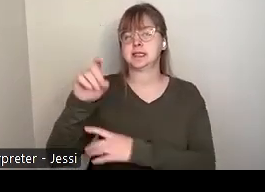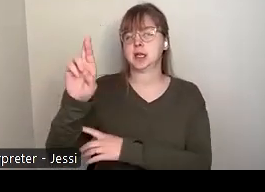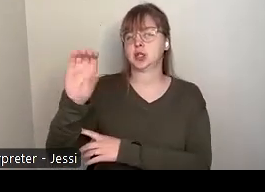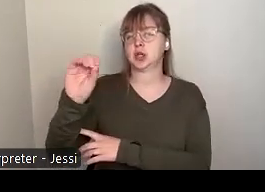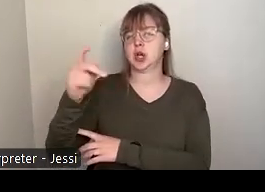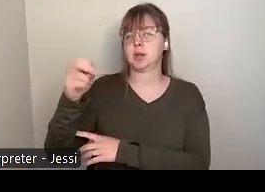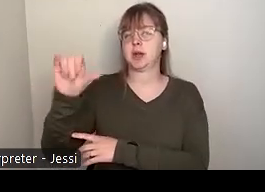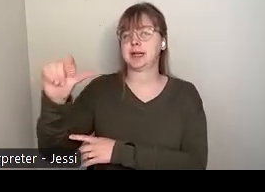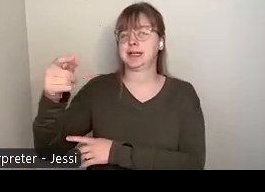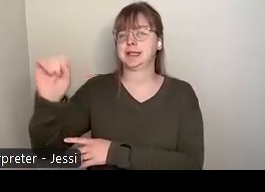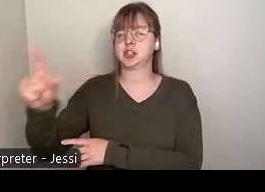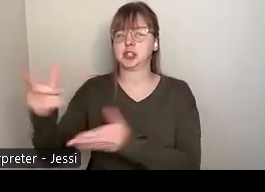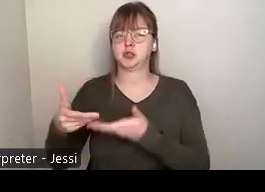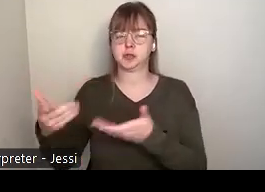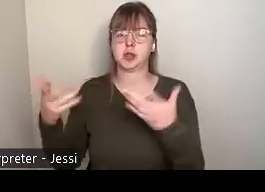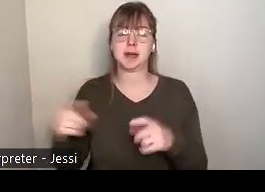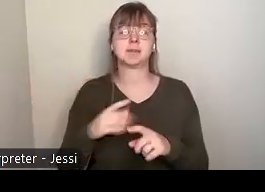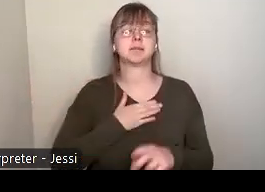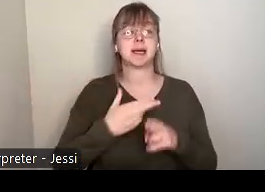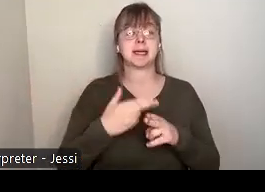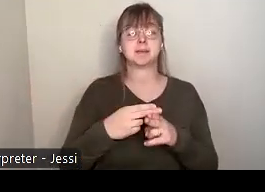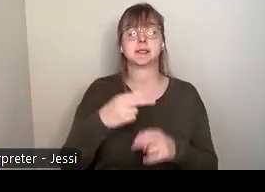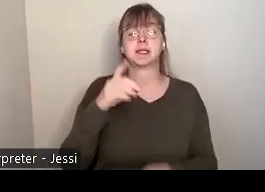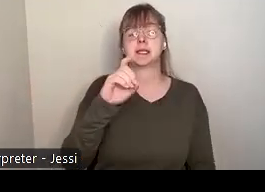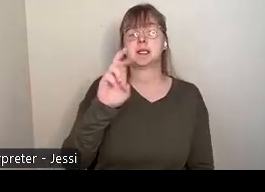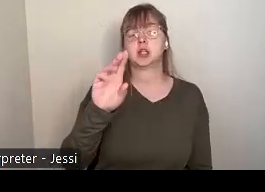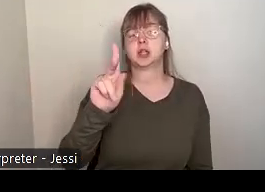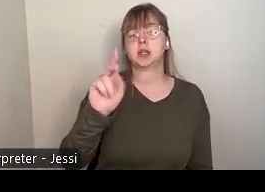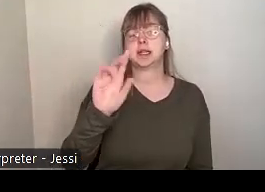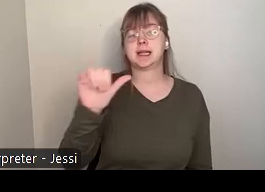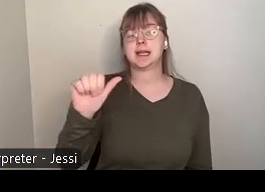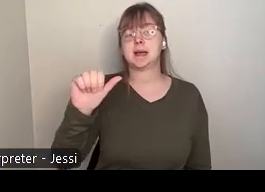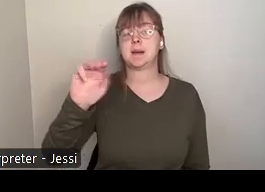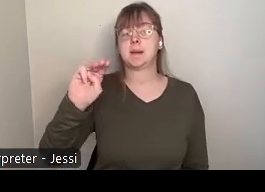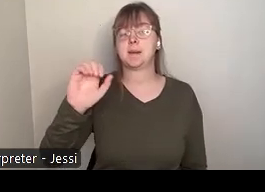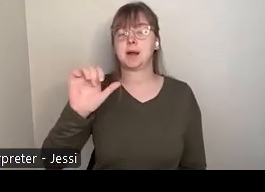a clinical psychologist um I Am The Clinical Director for our integrated Behavioral Health